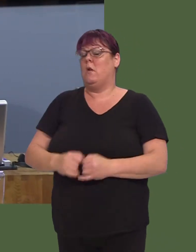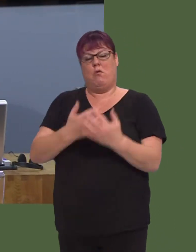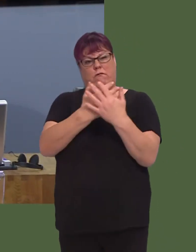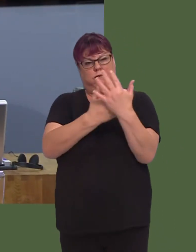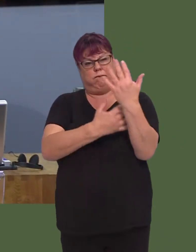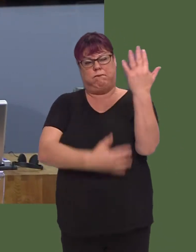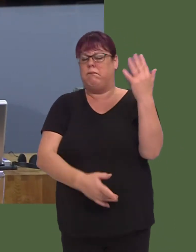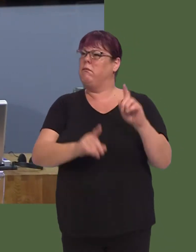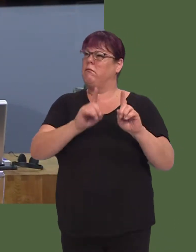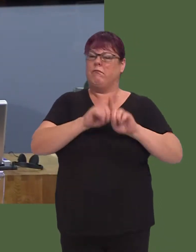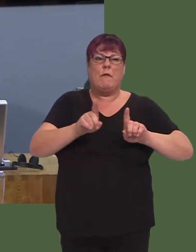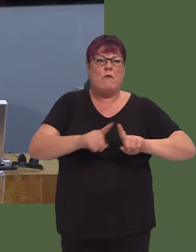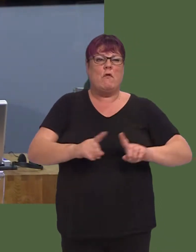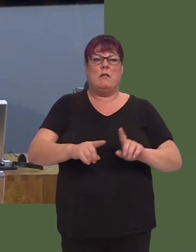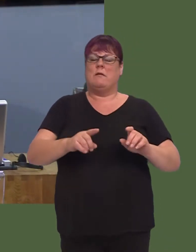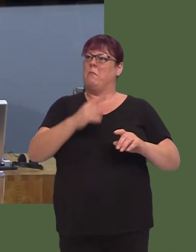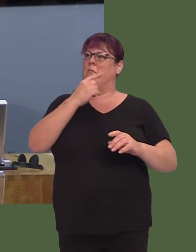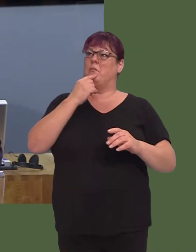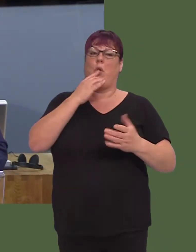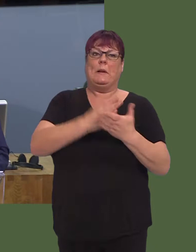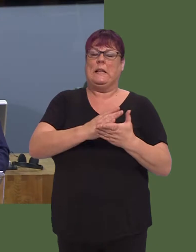This is the latest in a long line of broken promises.